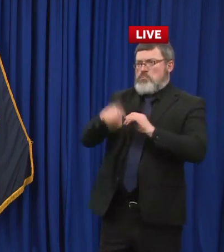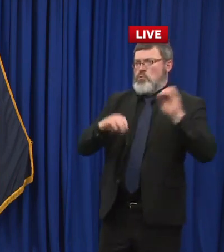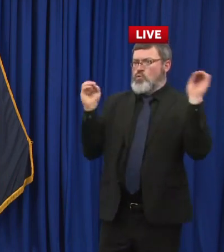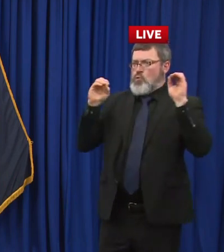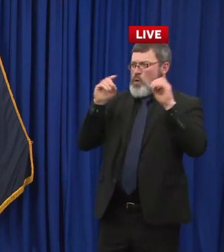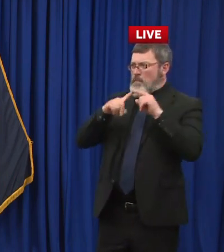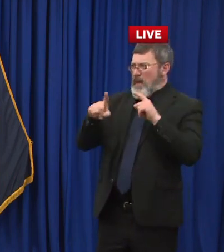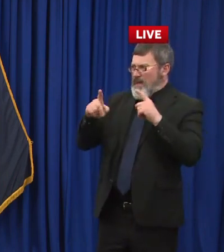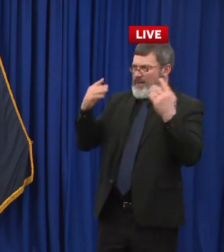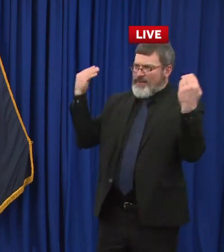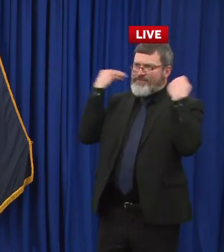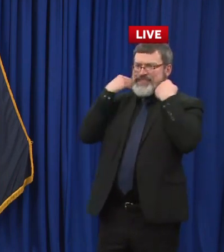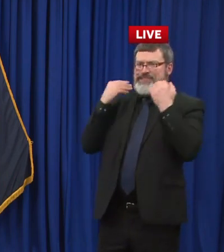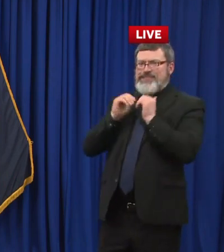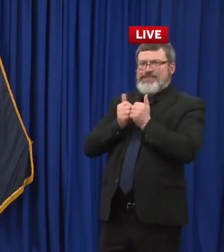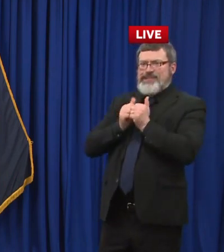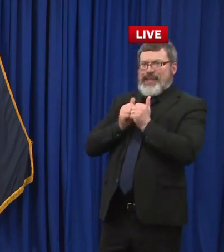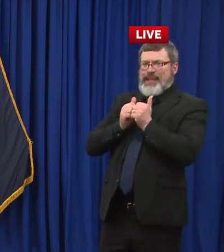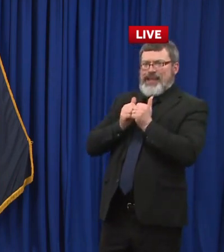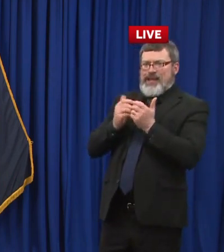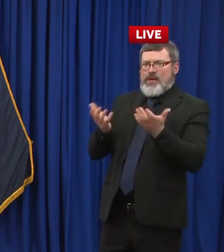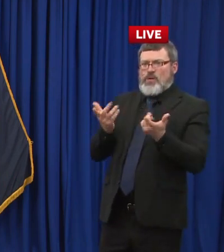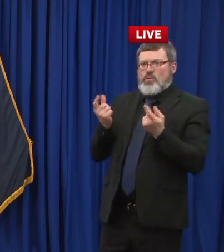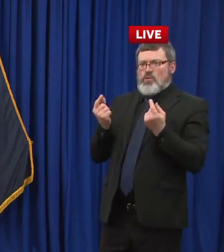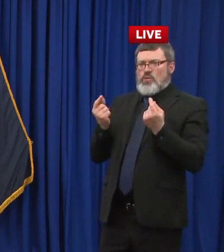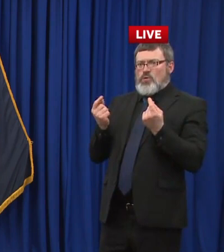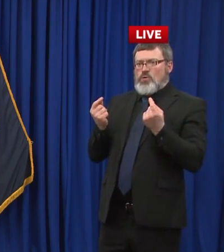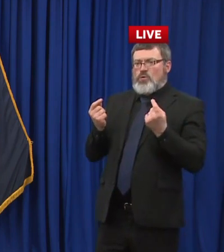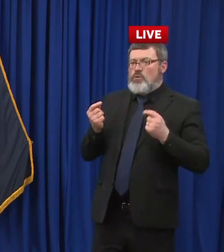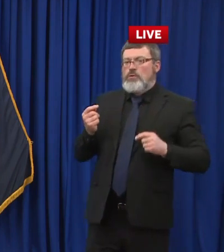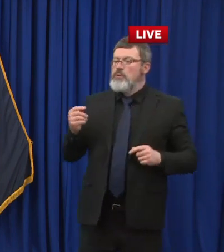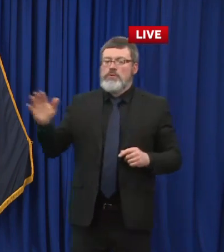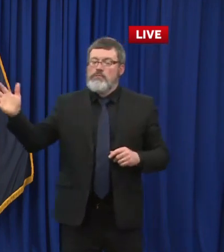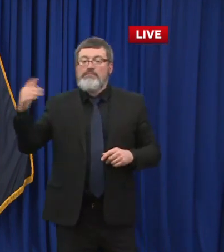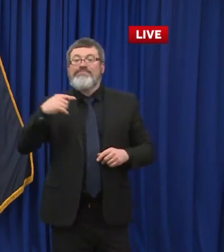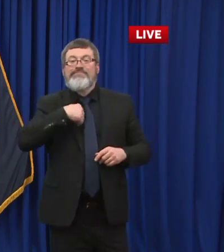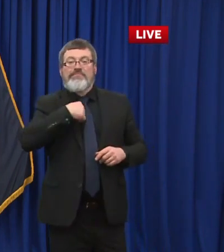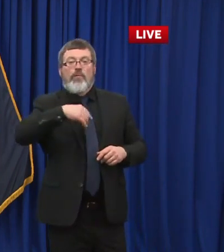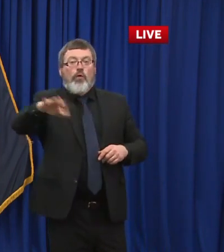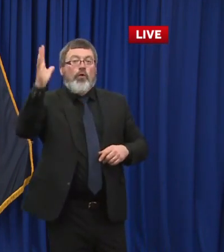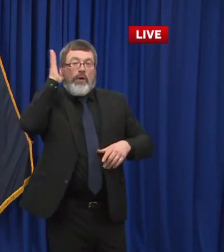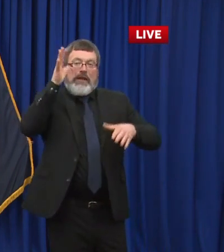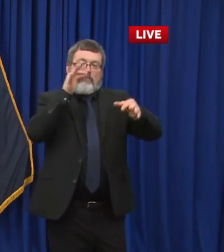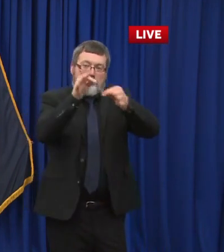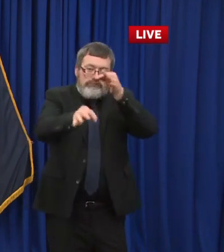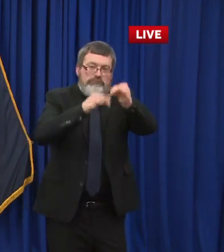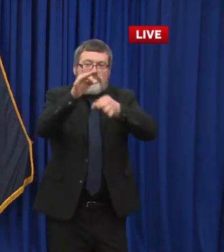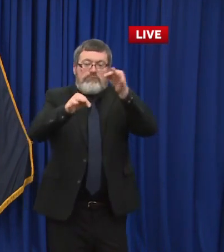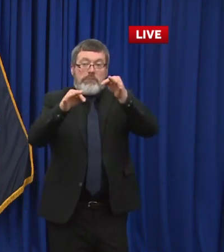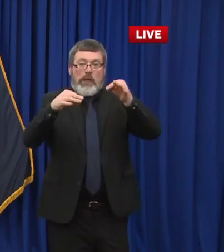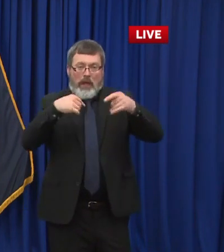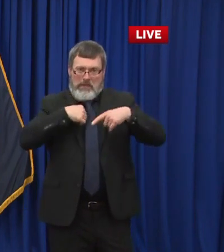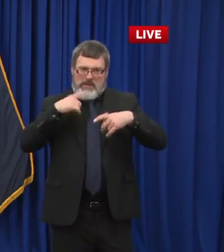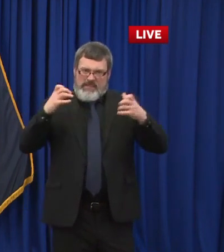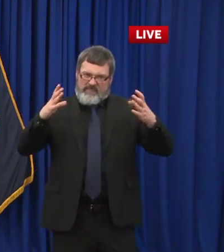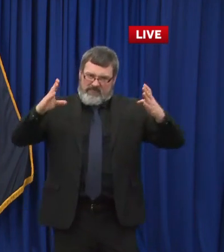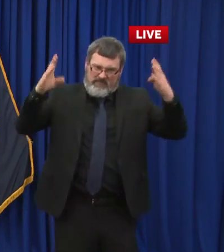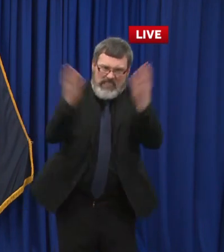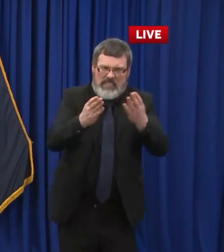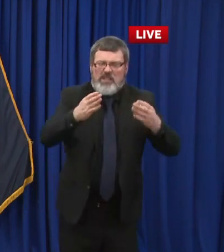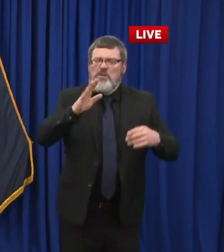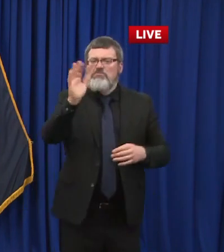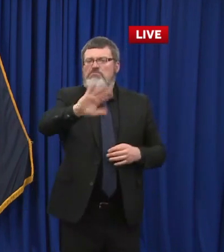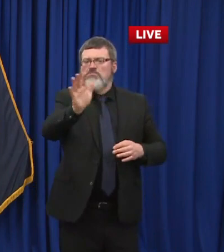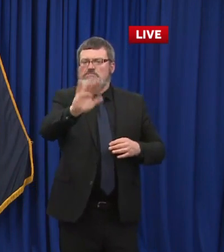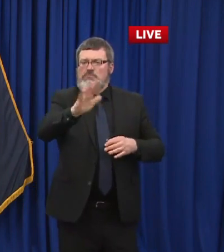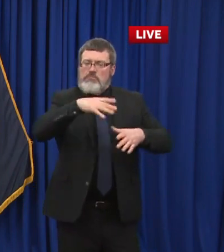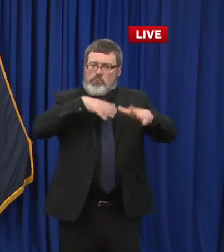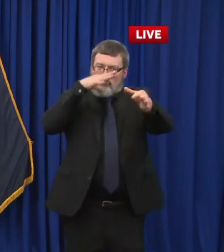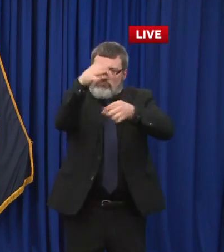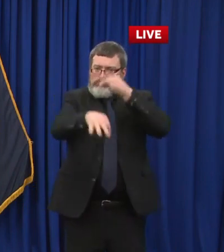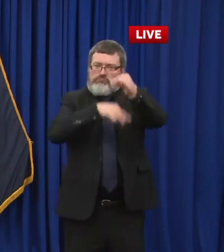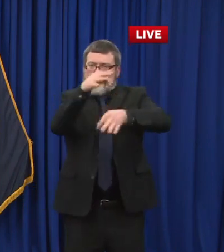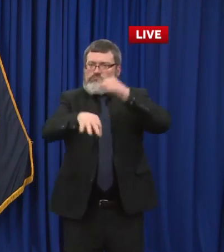DO YOU THINK IT WILL BE HARD TO GET PEOPLE TO TAKE THE VACCINE OR NOT, AND DO YOU PLAN A MARKETING CAMPAIGN FOR WHAT TO EXPECT?